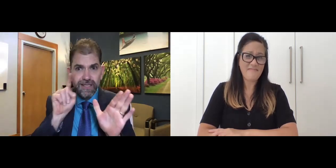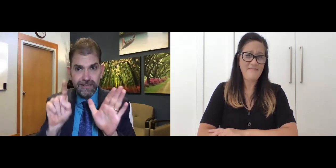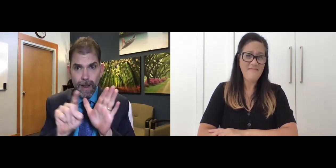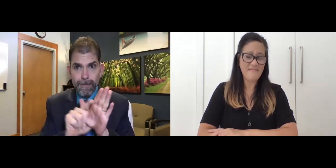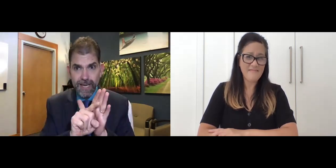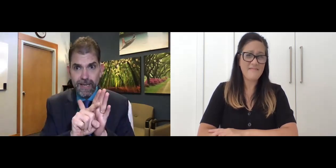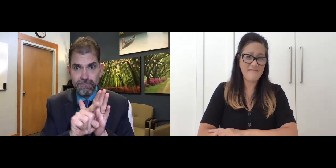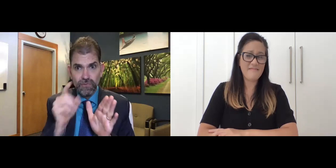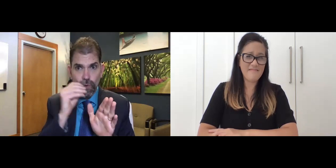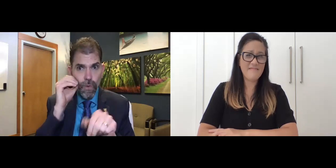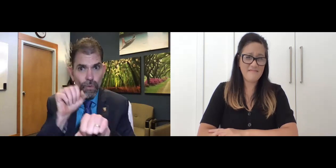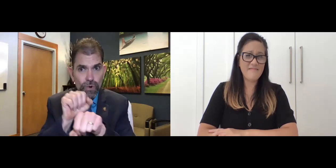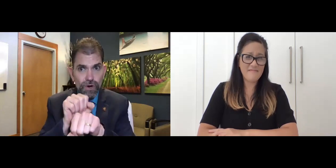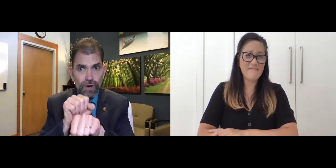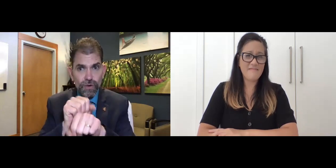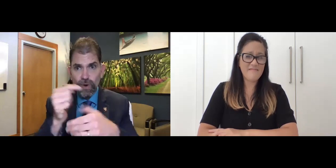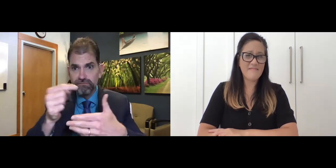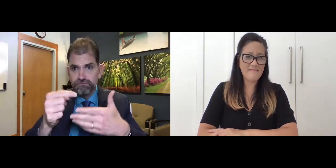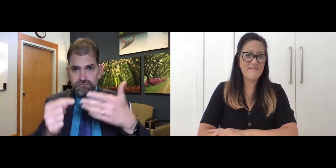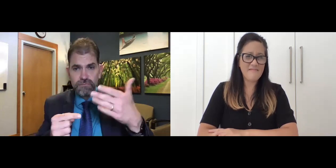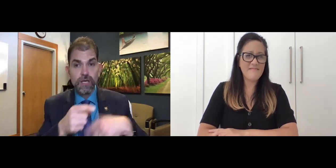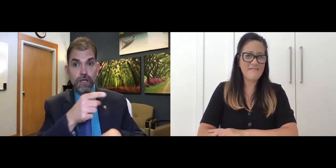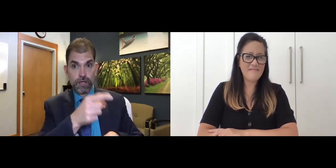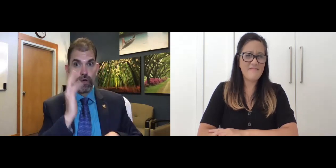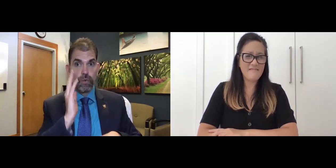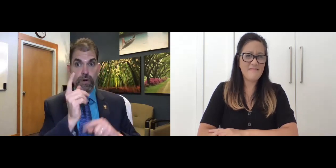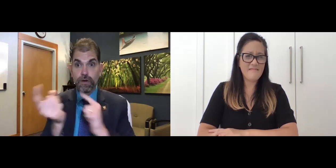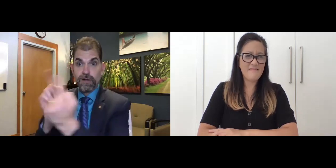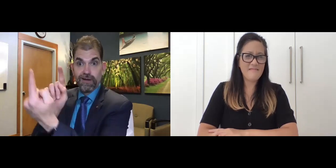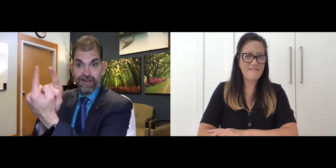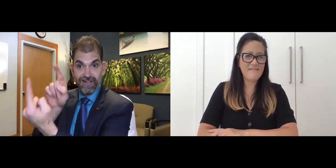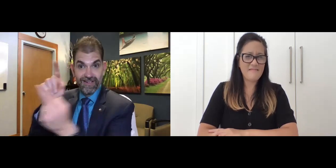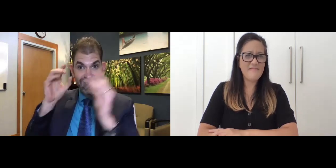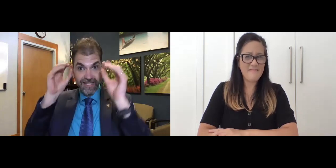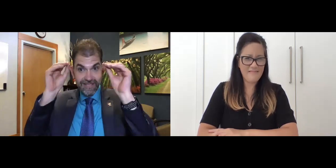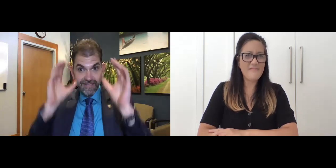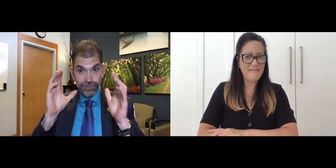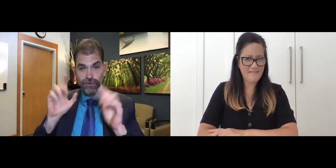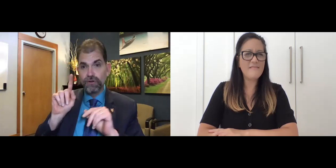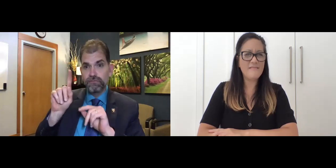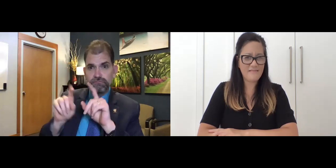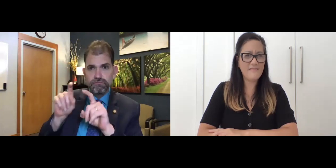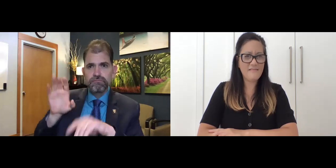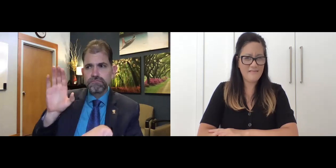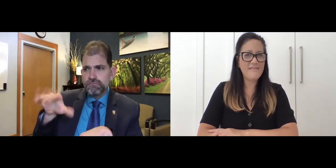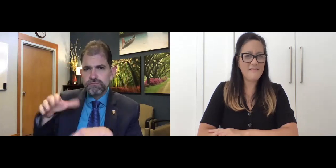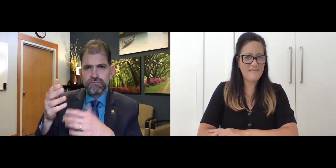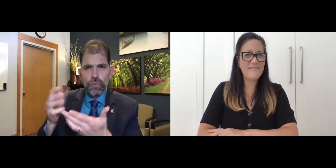out if I missed something. Like if I missed an assignment, this person would confer with the teacher,